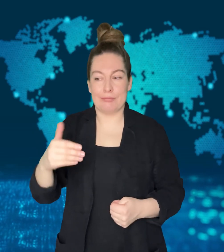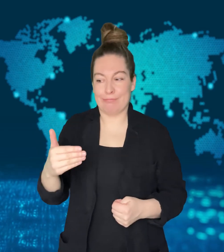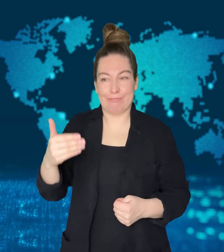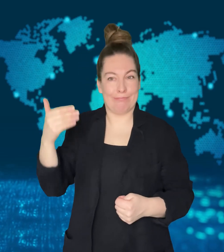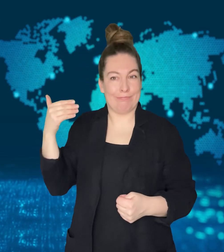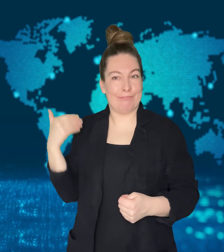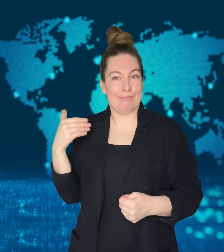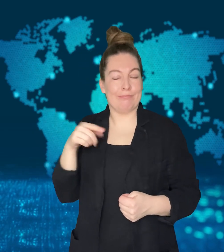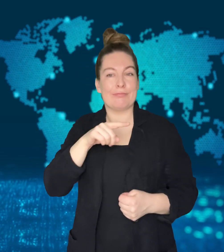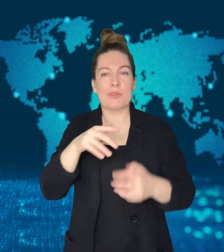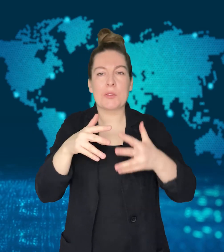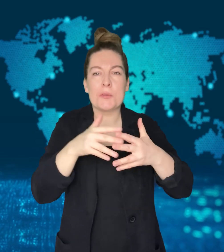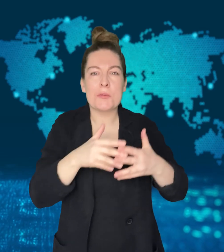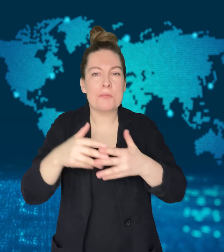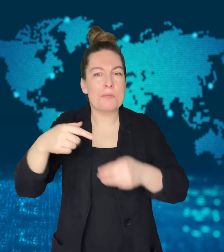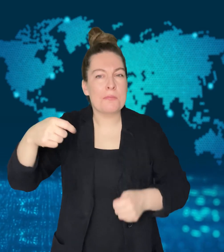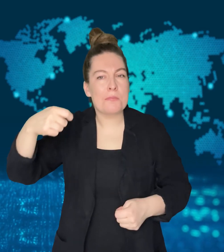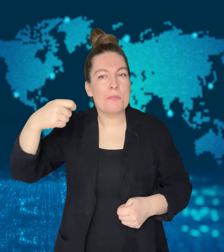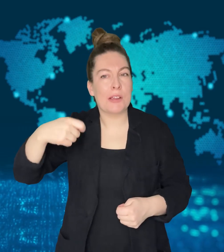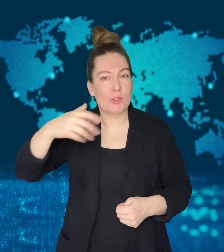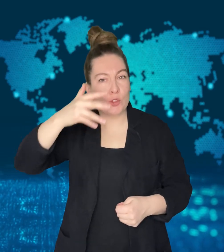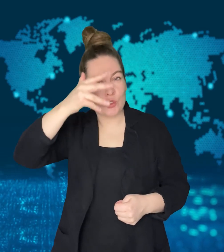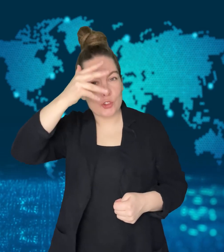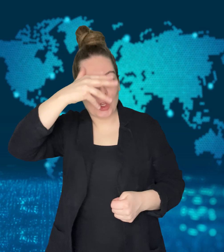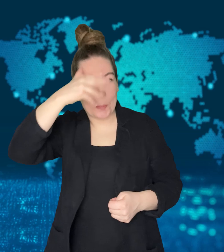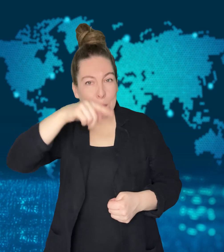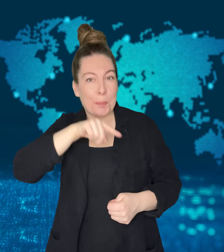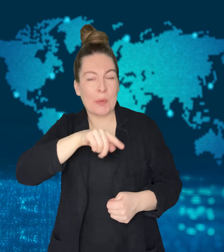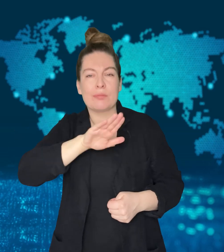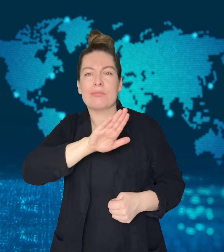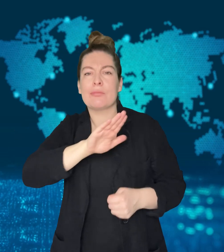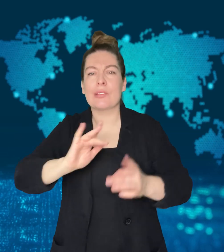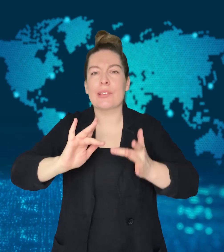Zelensky's offer occurred following social media posts from